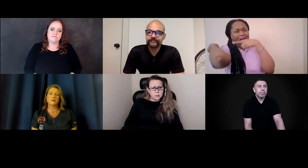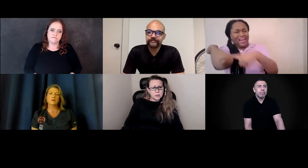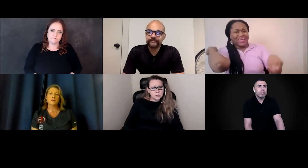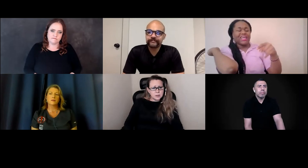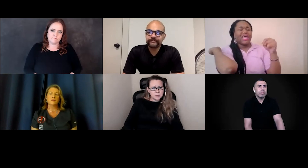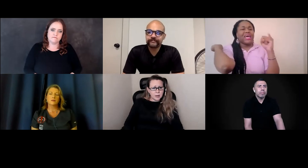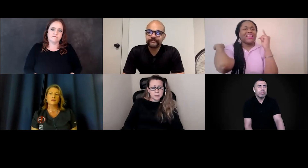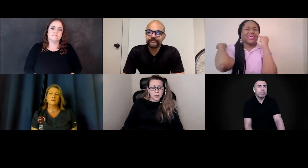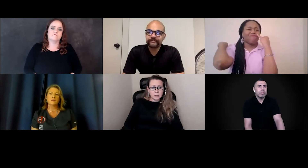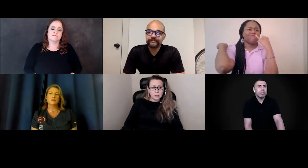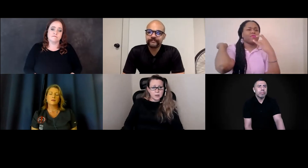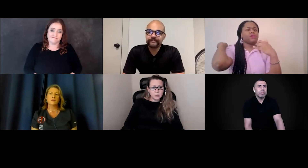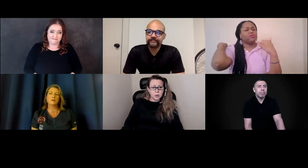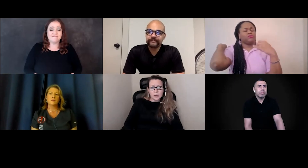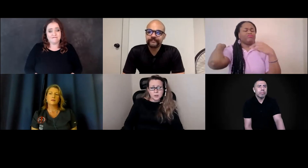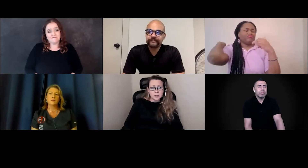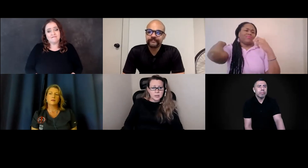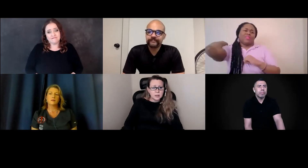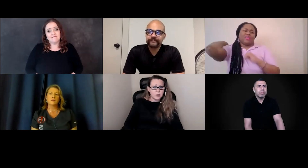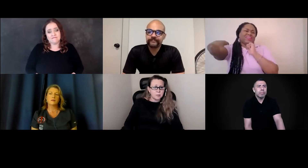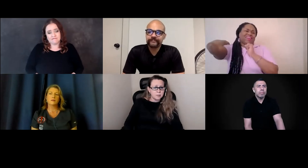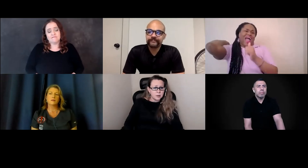Sometimes I'll even correct or critique them.